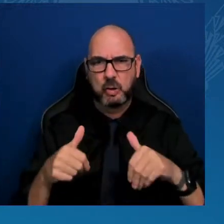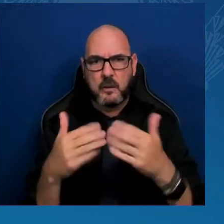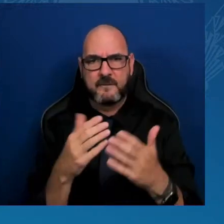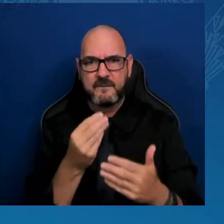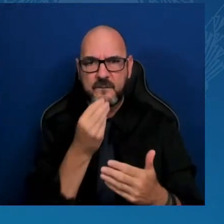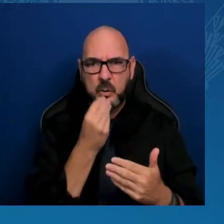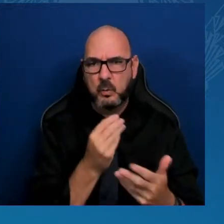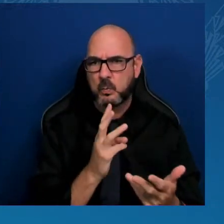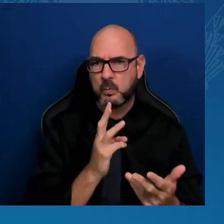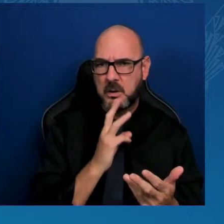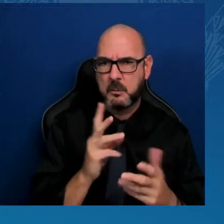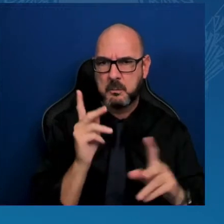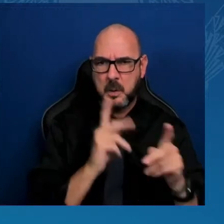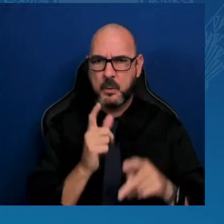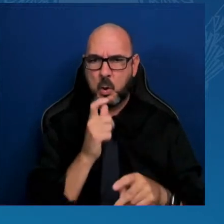to simply cast their ballot.